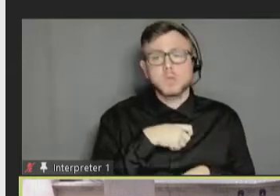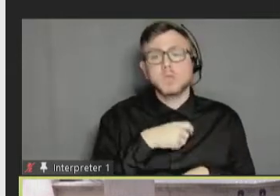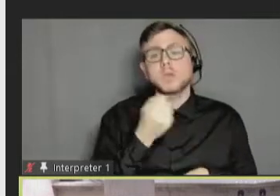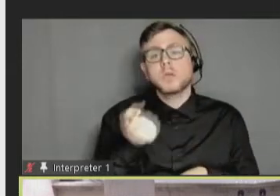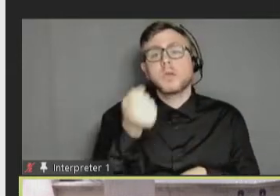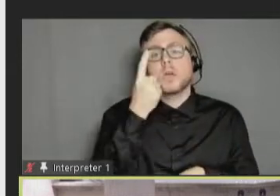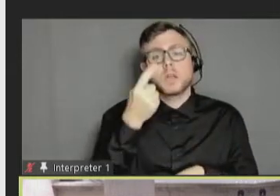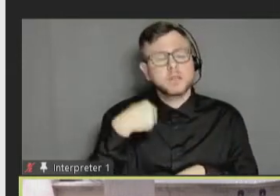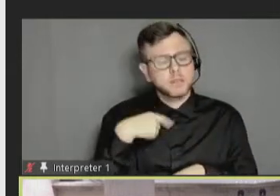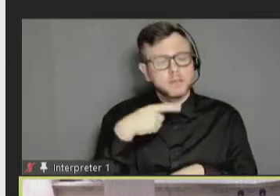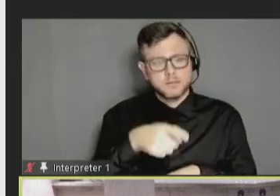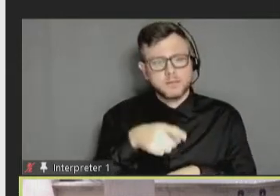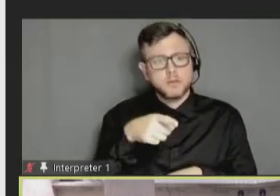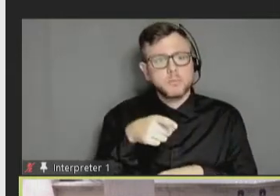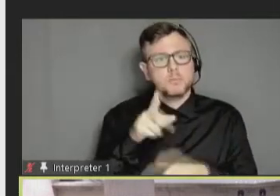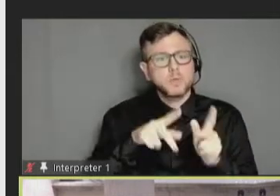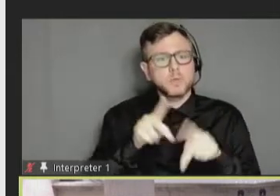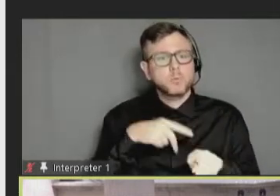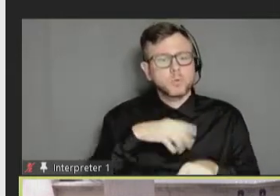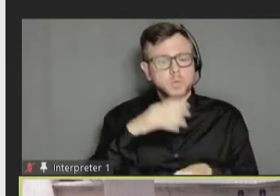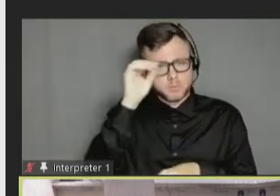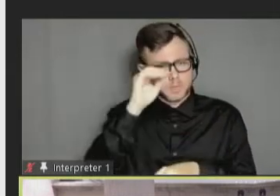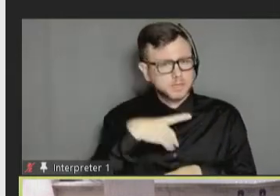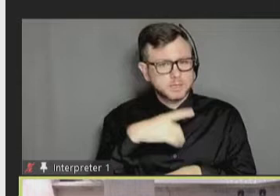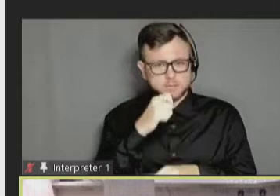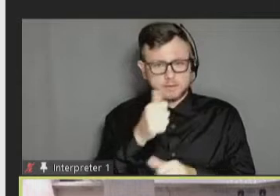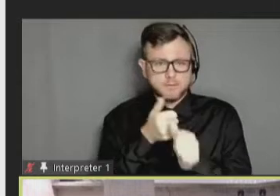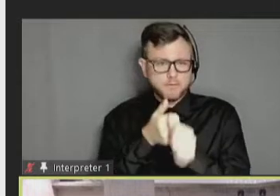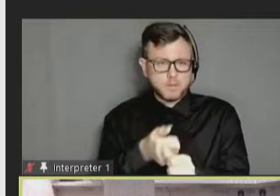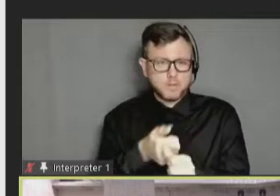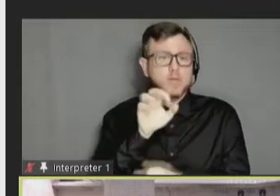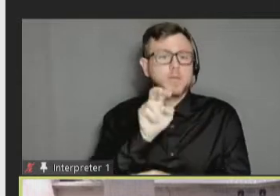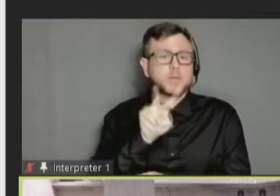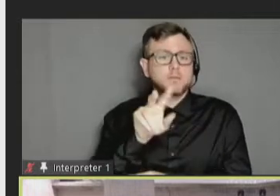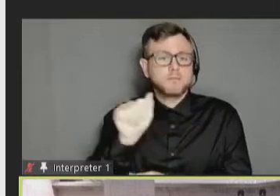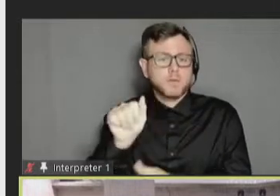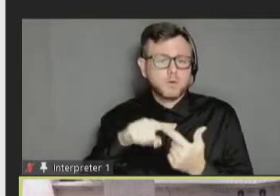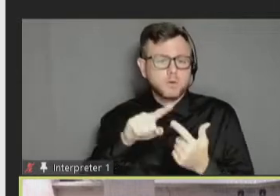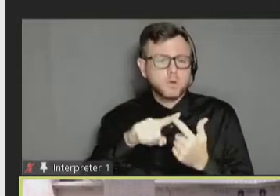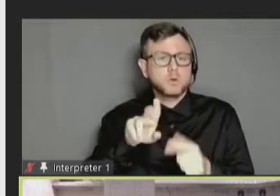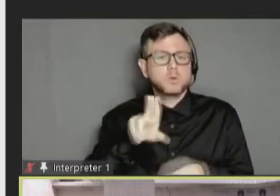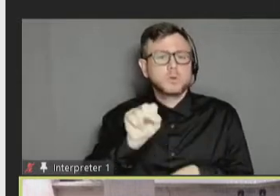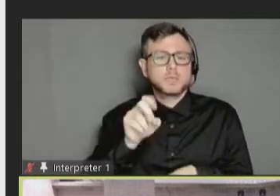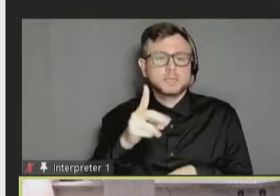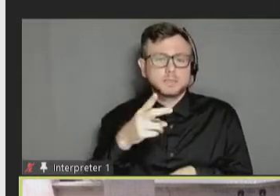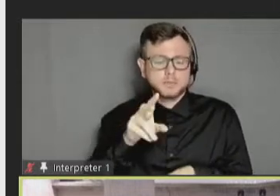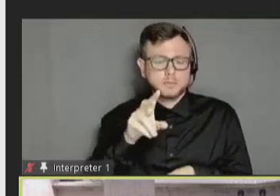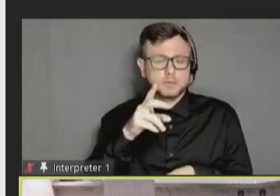the official position of the National Vaccine Advisory Committee or the U.S. Department of Health and Human Services.